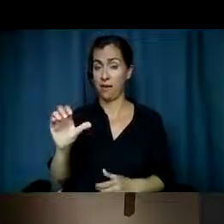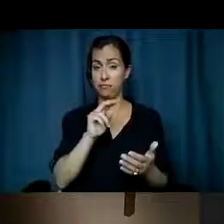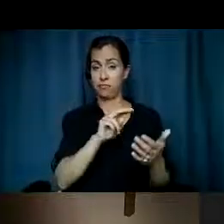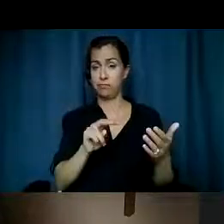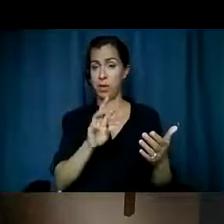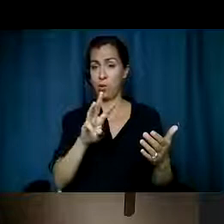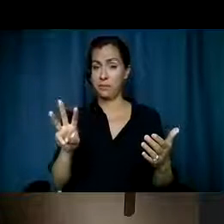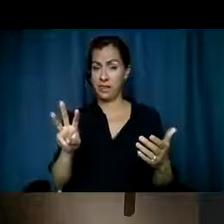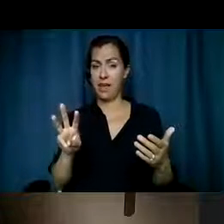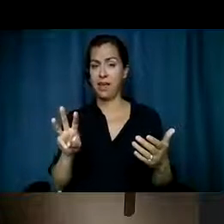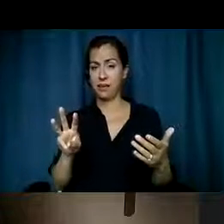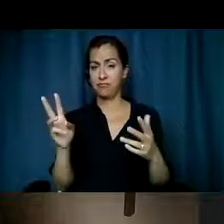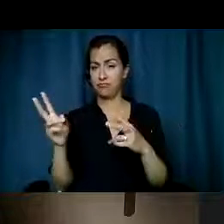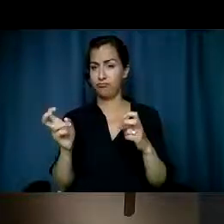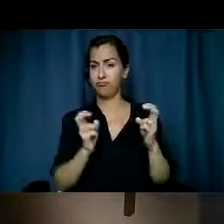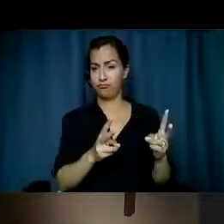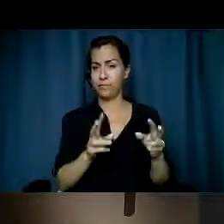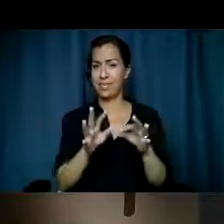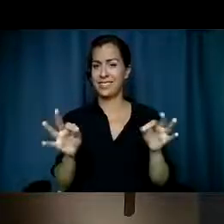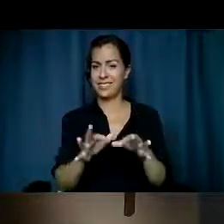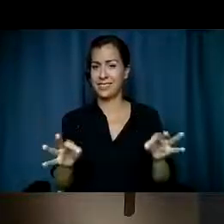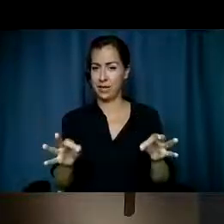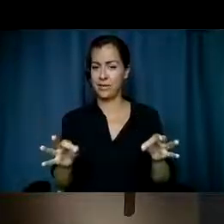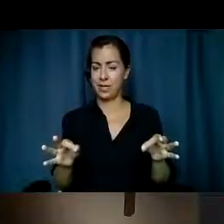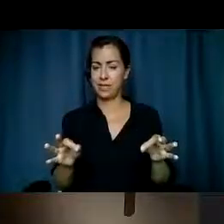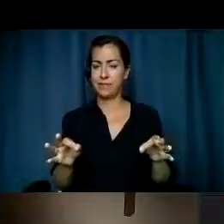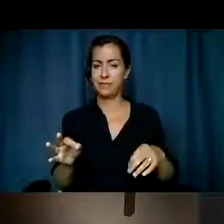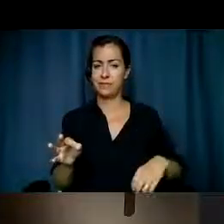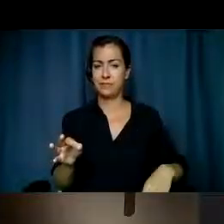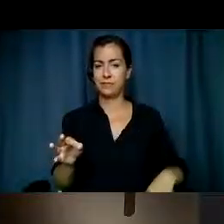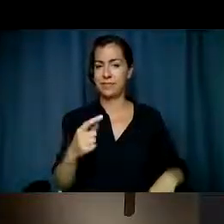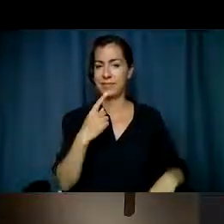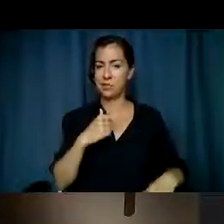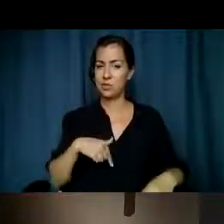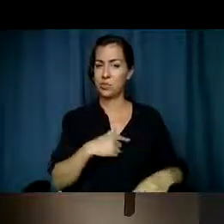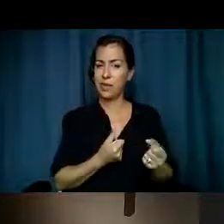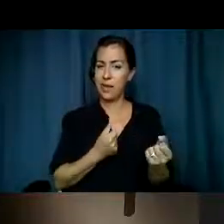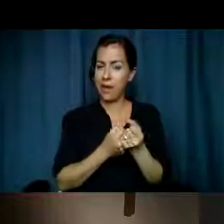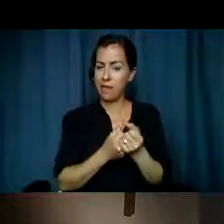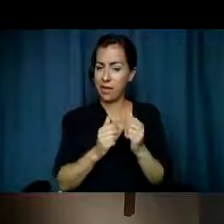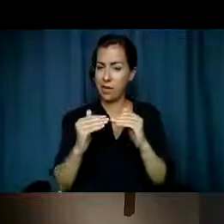of work with your support mandate and what support should do during your legislative work with legislators, but